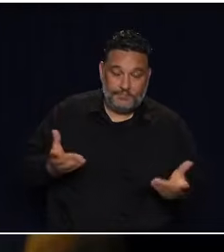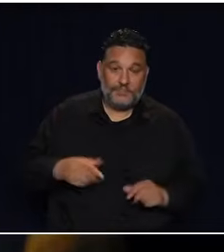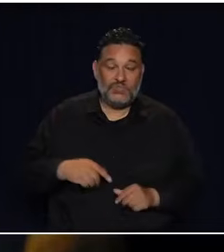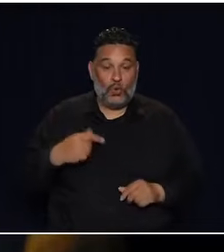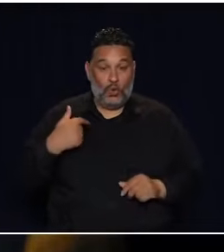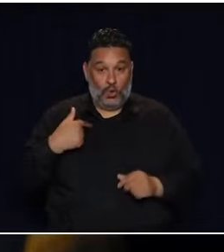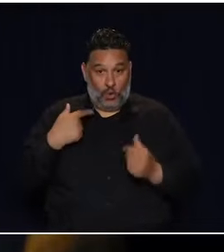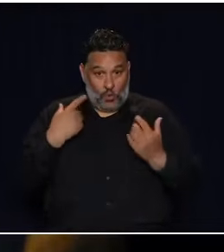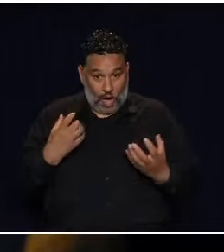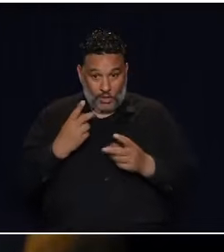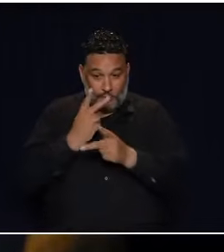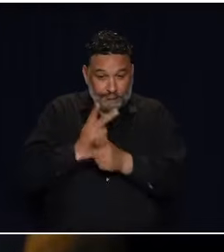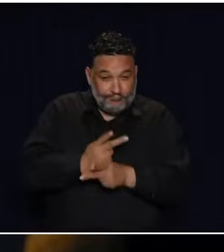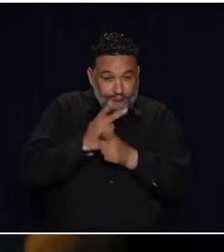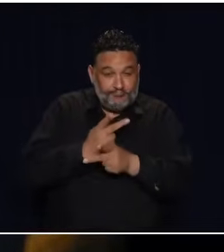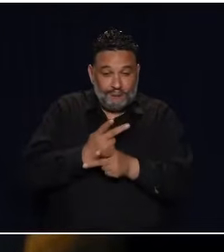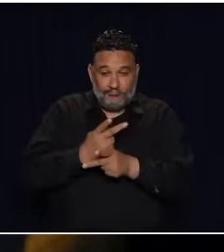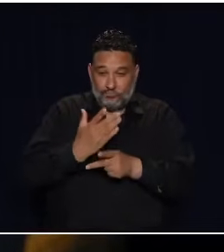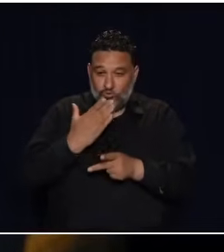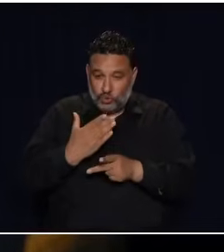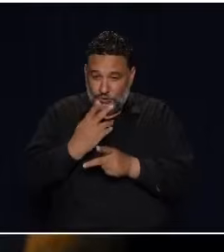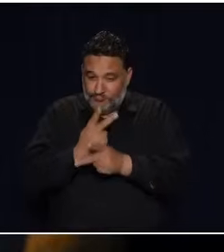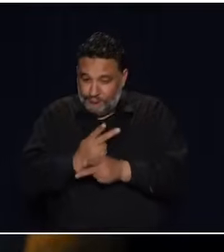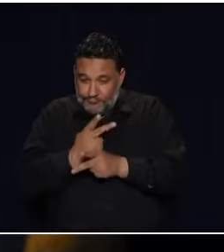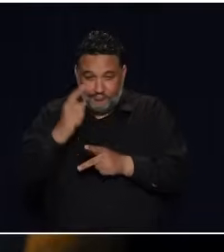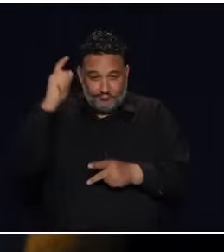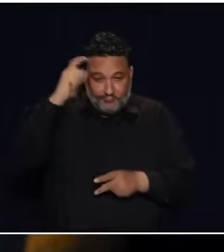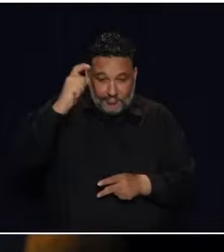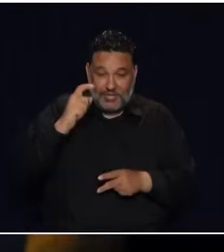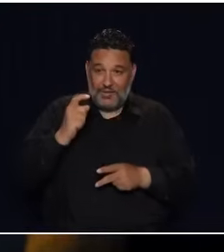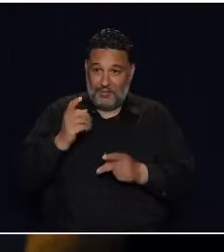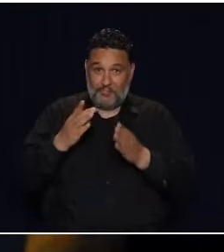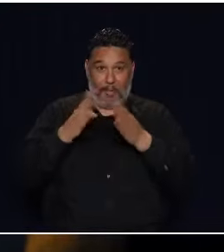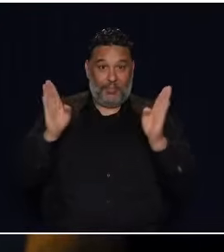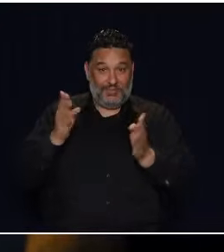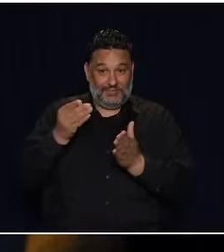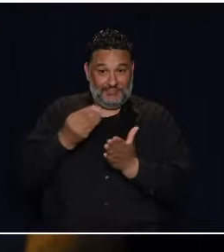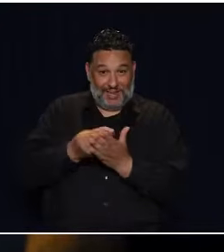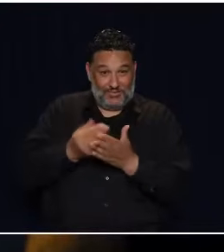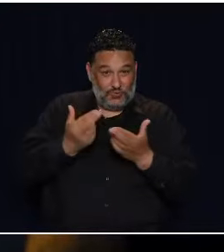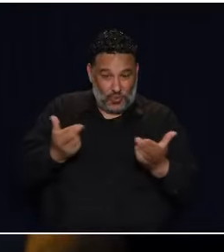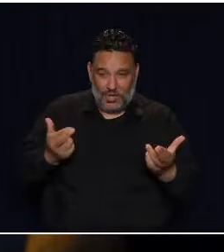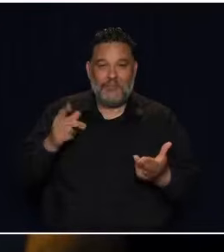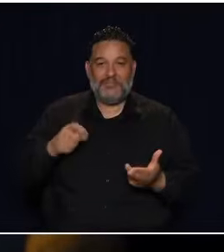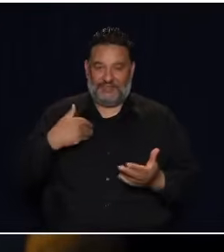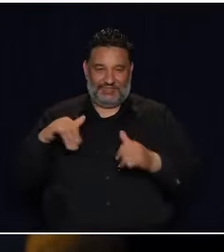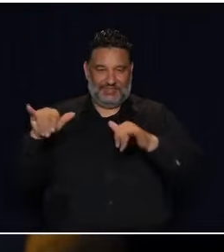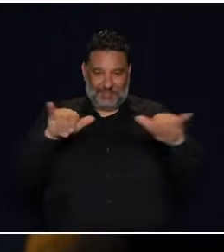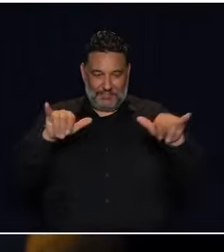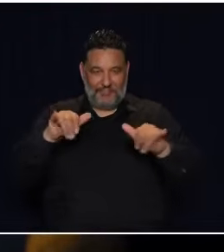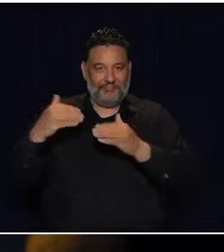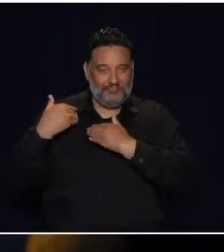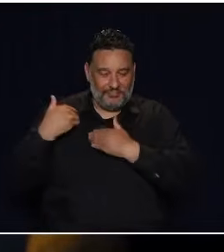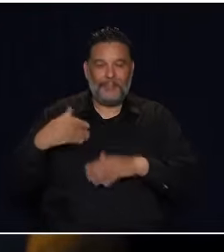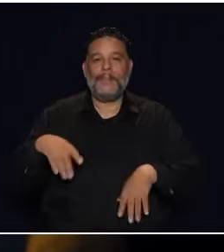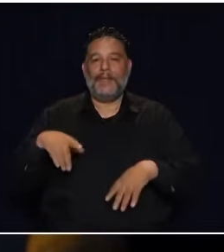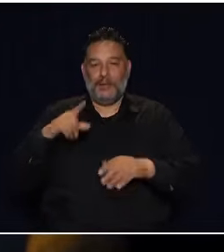AND RIGHT NOW THAT IS NOT HAPPENING. SO IN ORDER FOR US TO BE GOOD STEWARDS OF PUBLIC RESOURCES